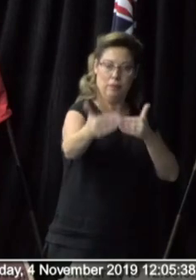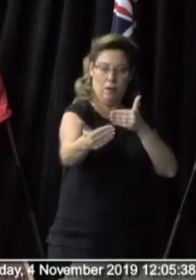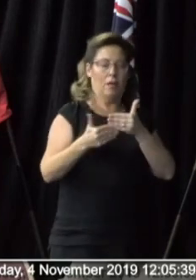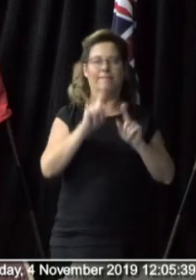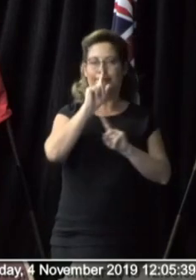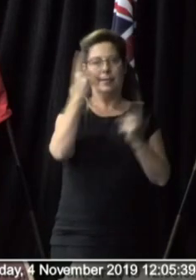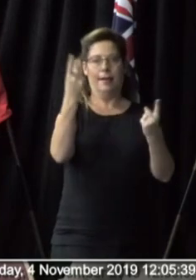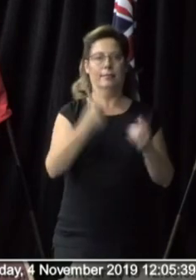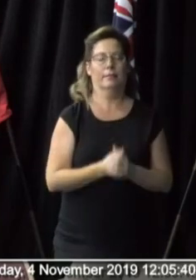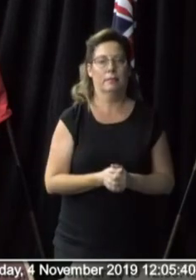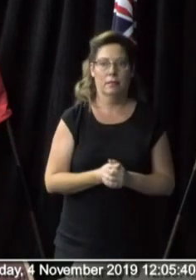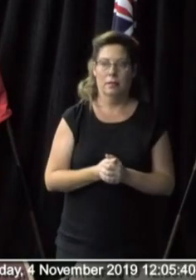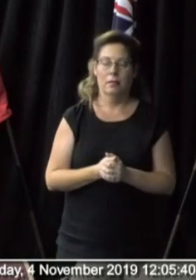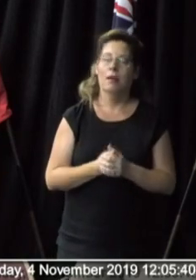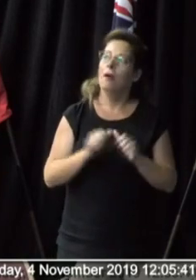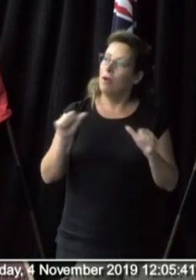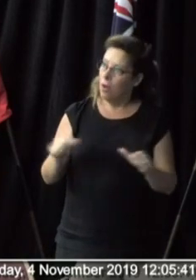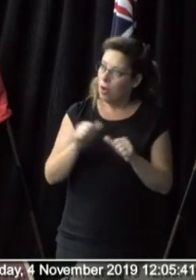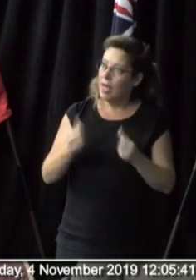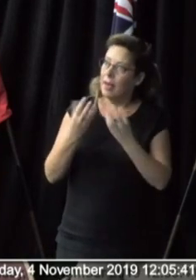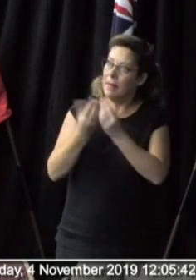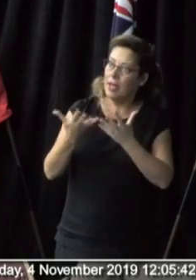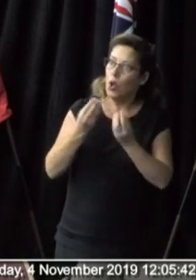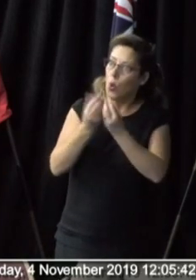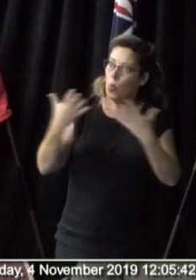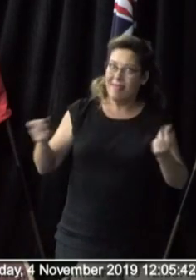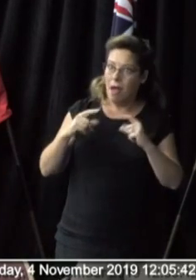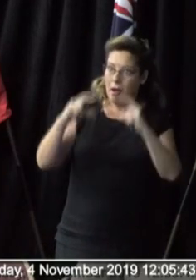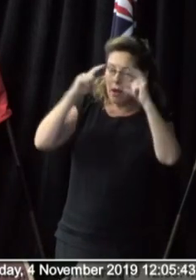Absolutely. OK. She doesn’t have any peripheral vision?